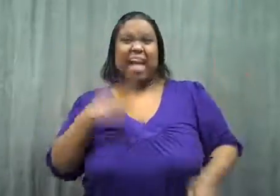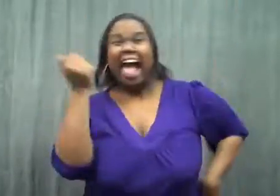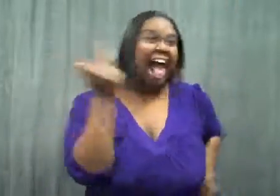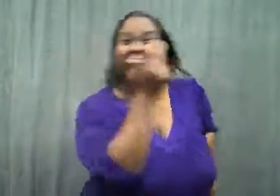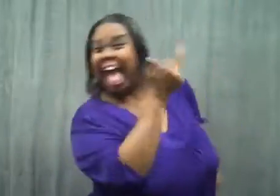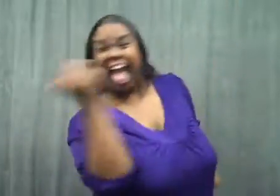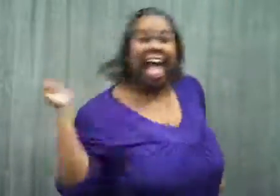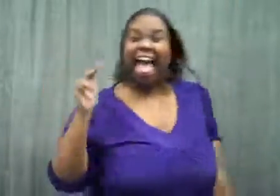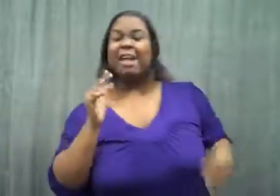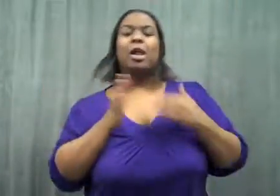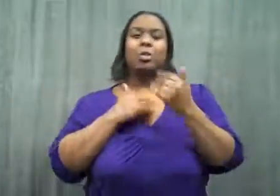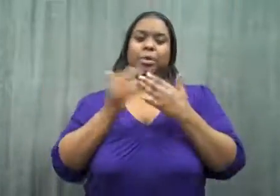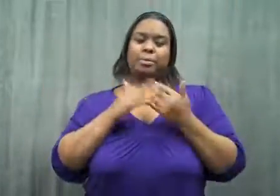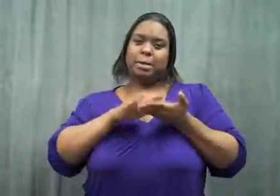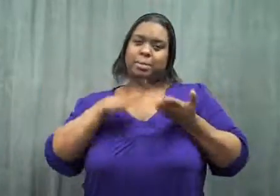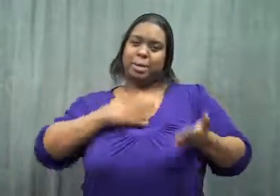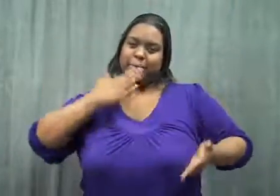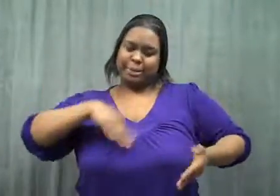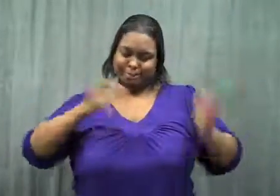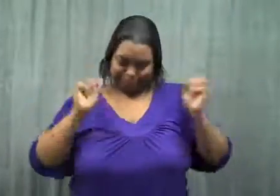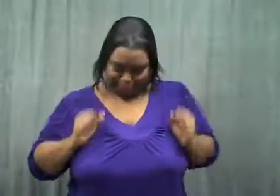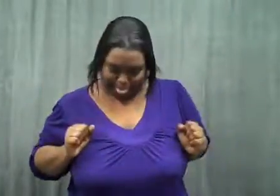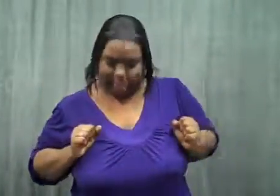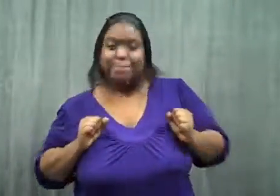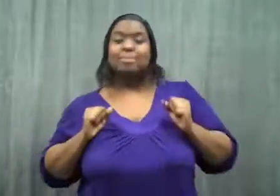HAHAHAHAHHA! anyway, my bad.